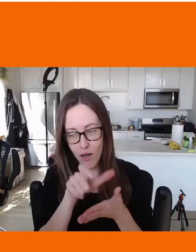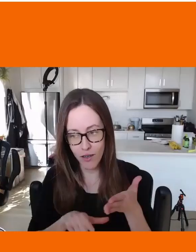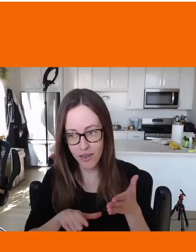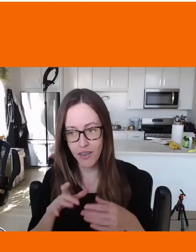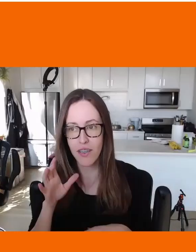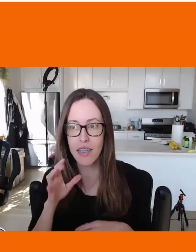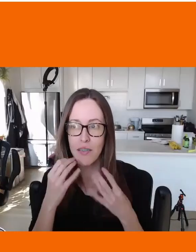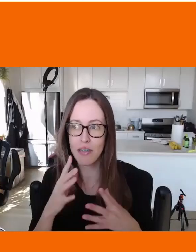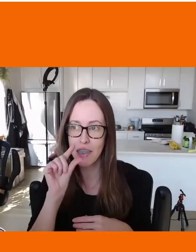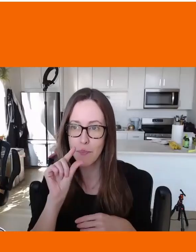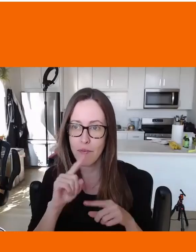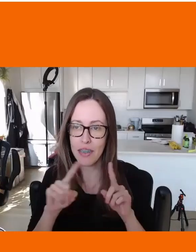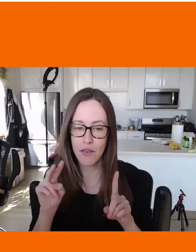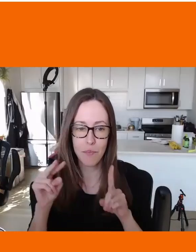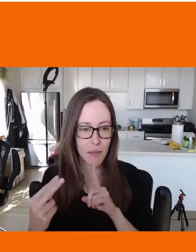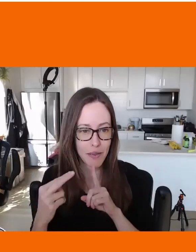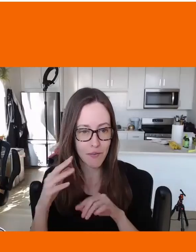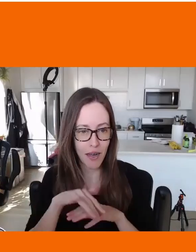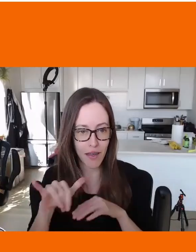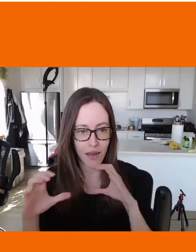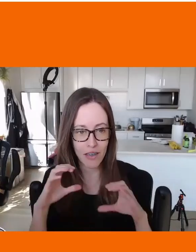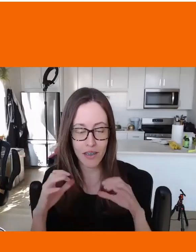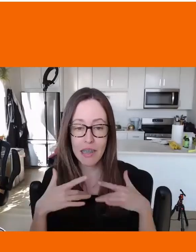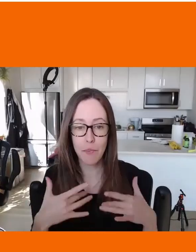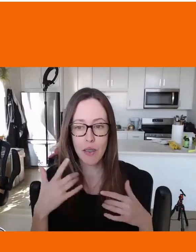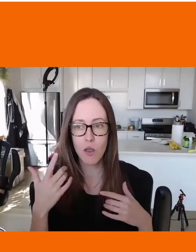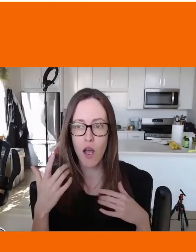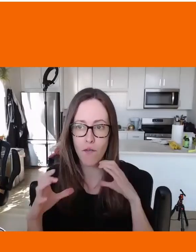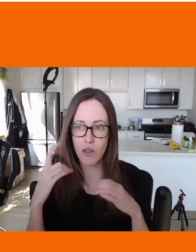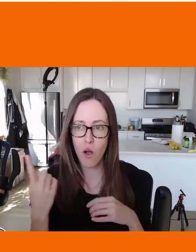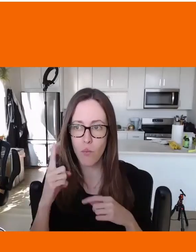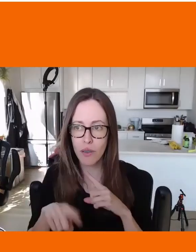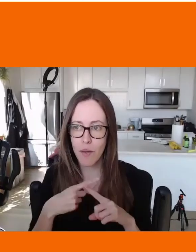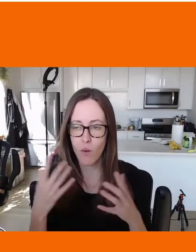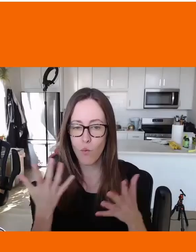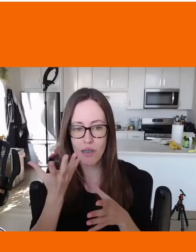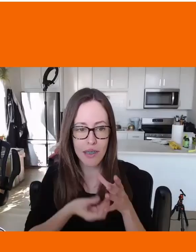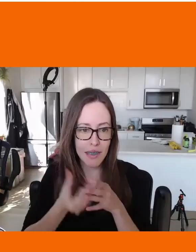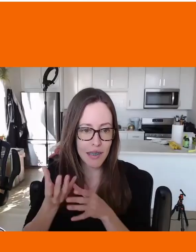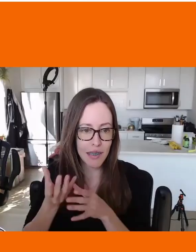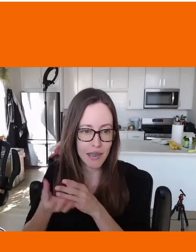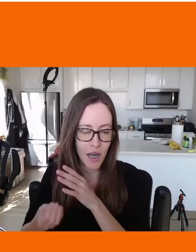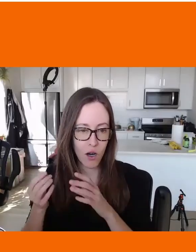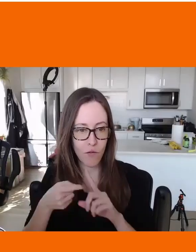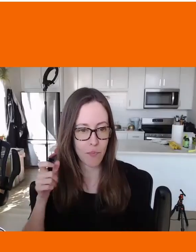And this is another quote from the article that Dr. Braun published that gives a little bit different perspective on that conversation. That conversation usually